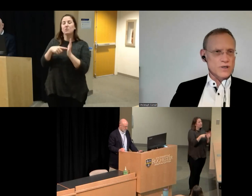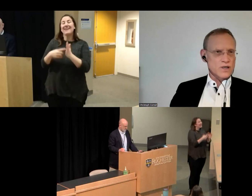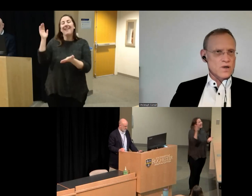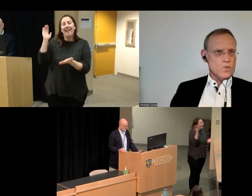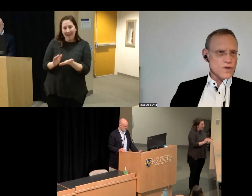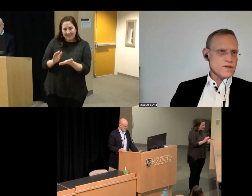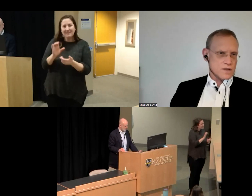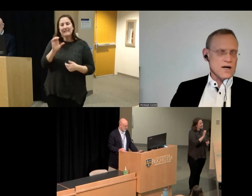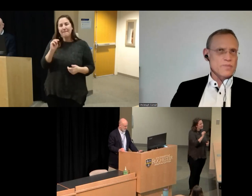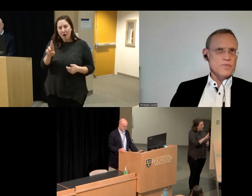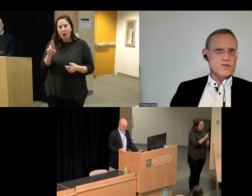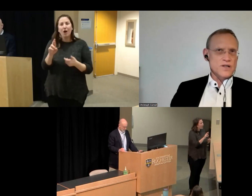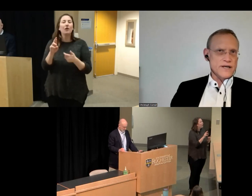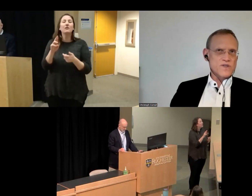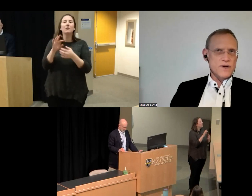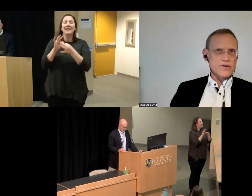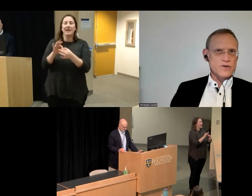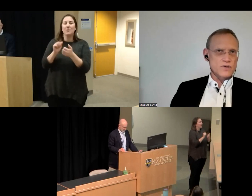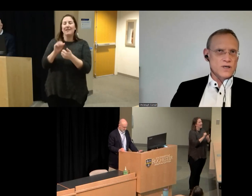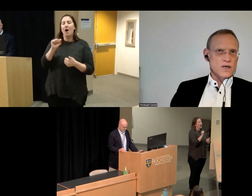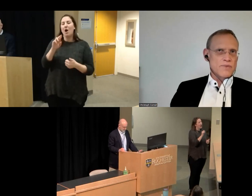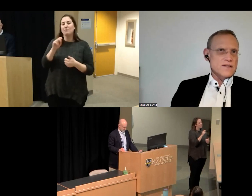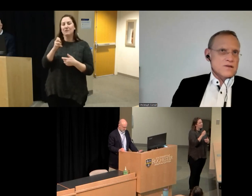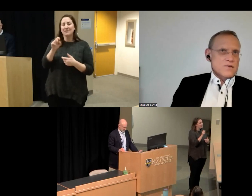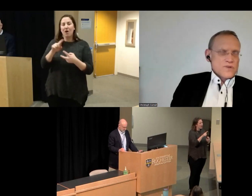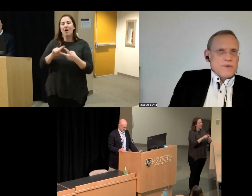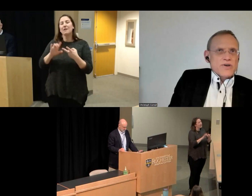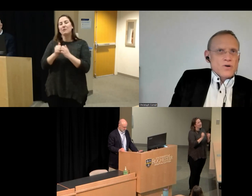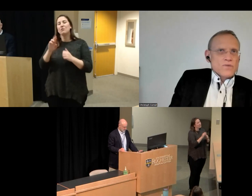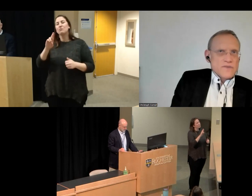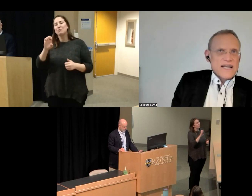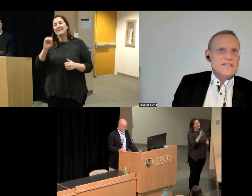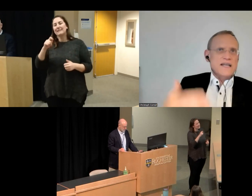burden with our purpose all than risperidone, but risperidone even less than